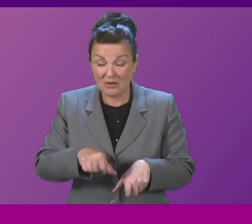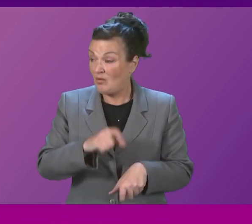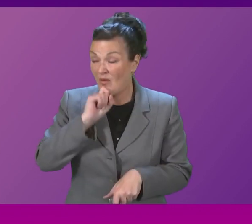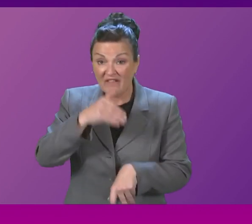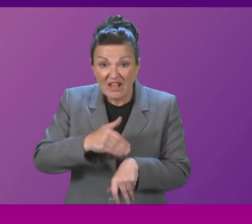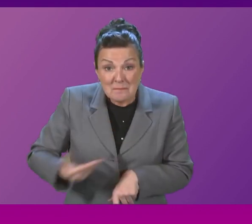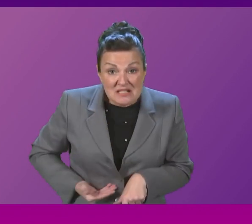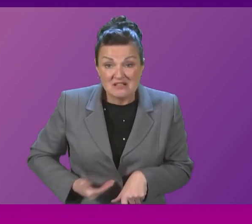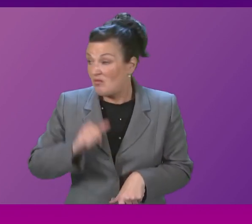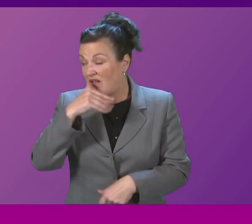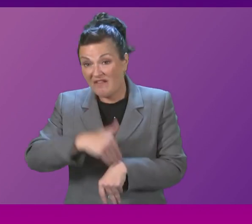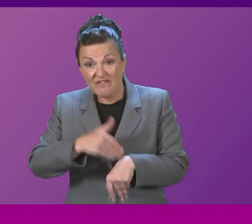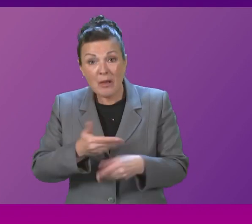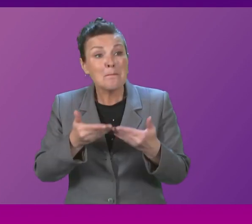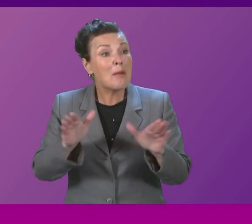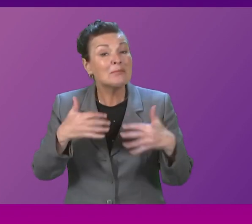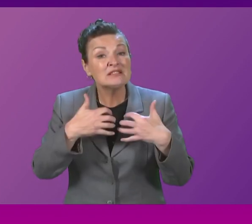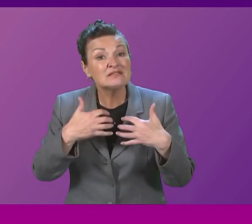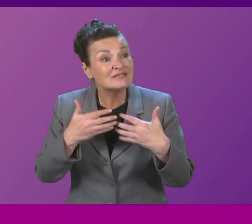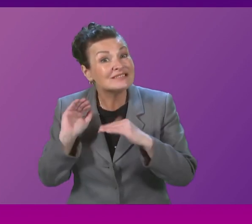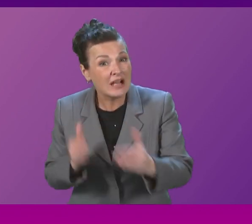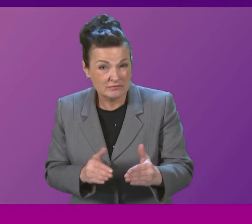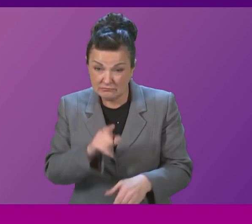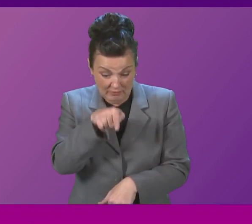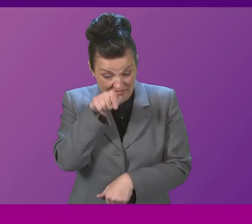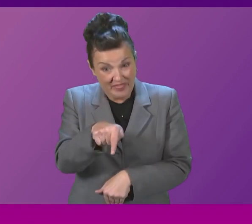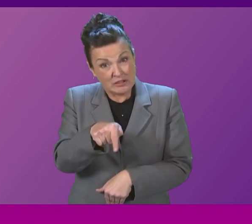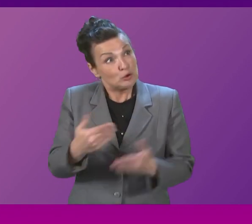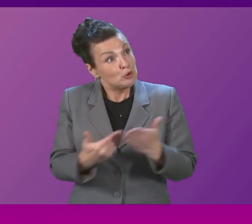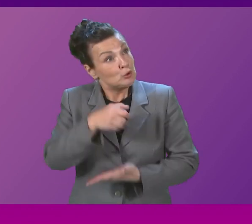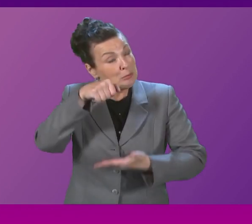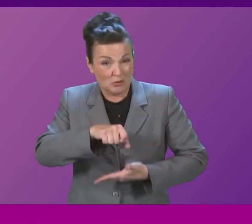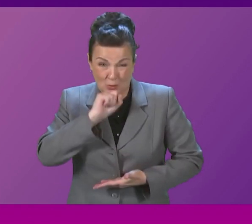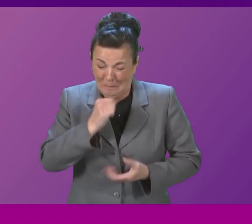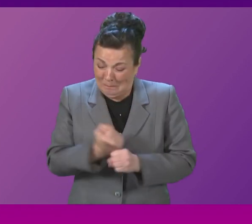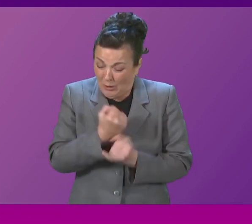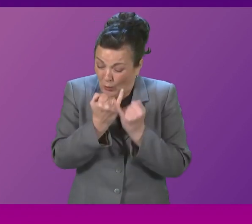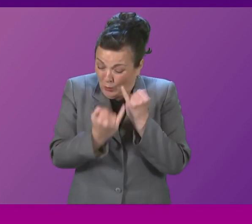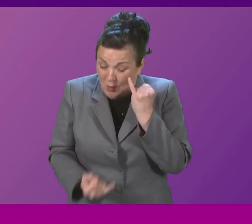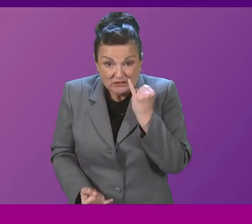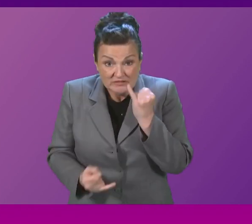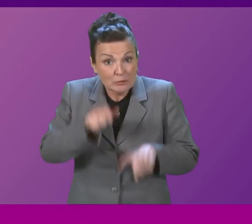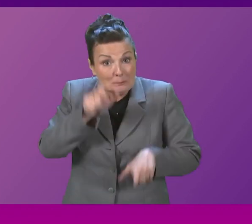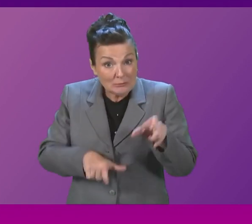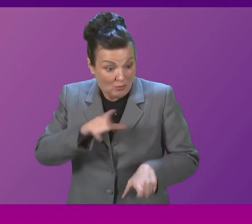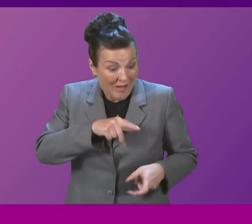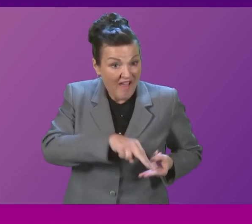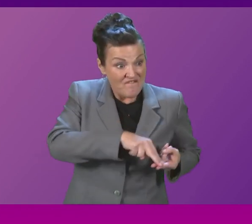The plans are likely to worsen the extreme pressures that are already being faced as a result of inflation and rising interest rates.